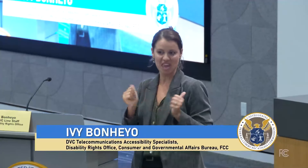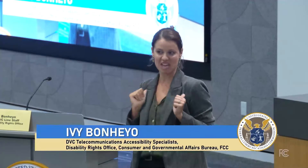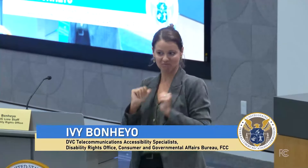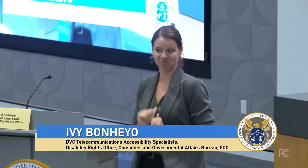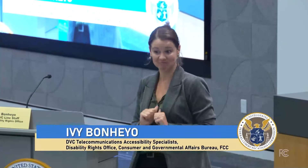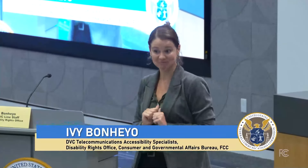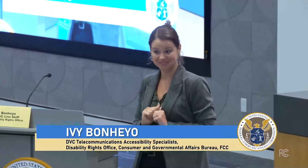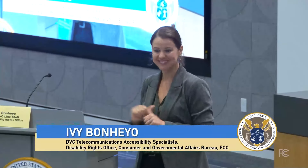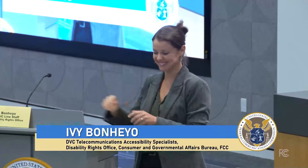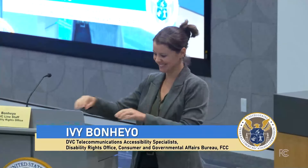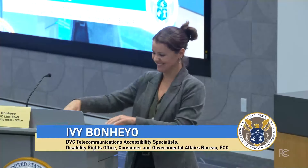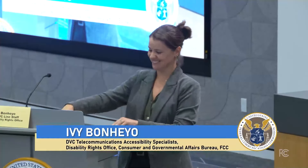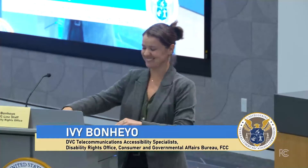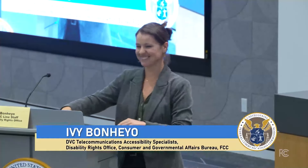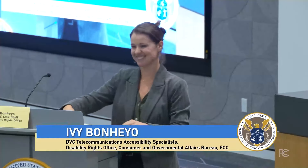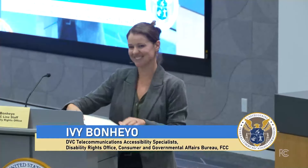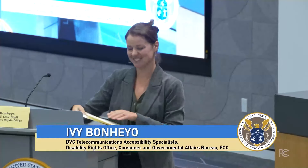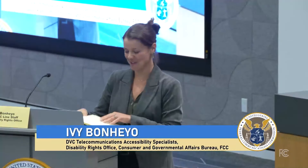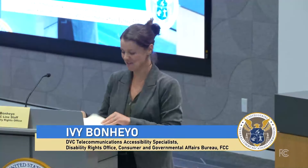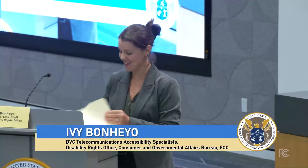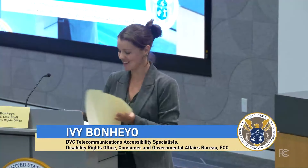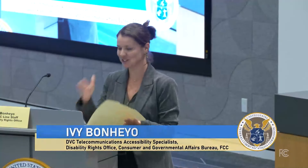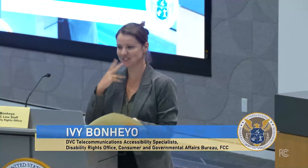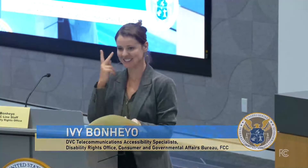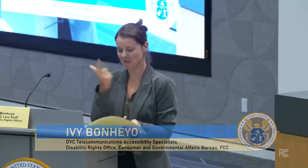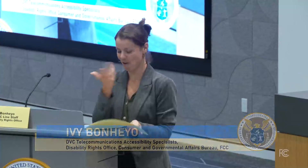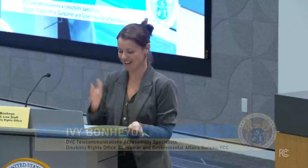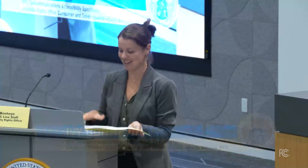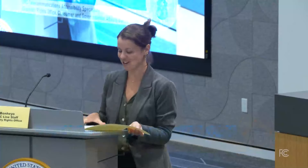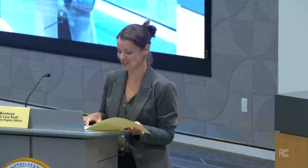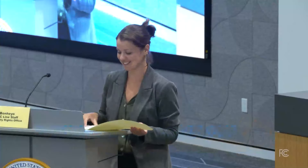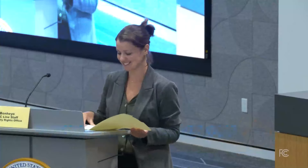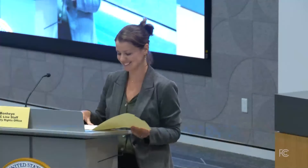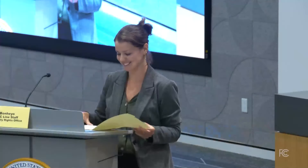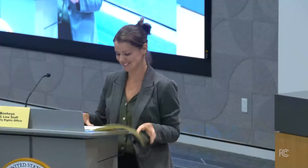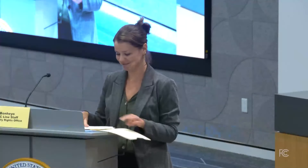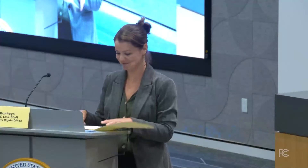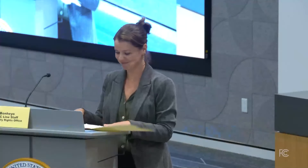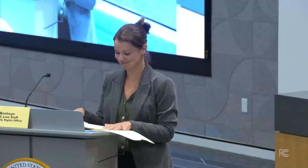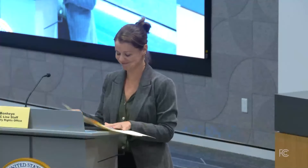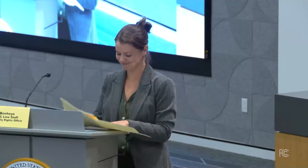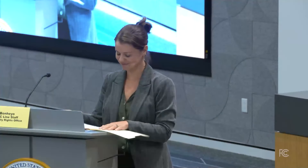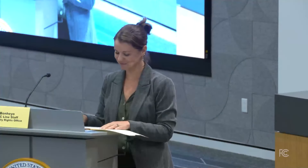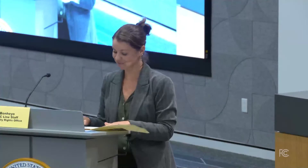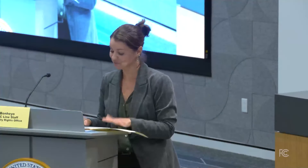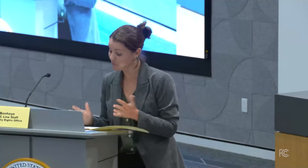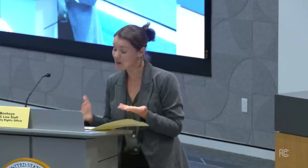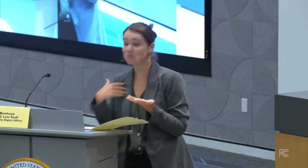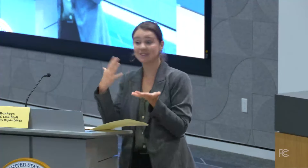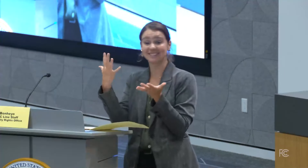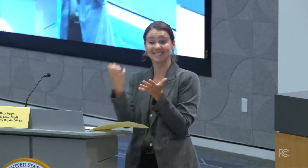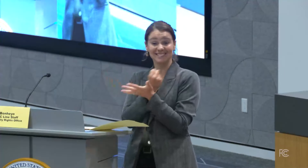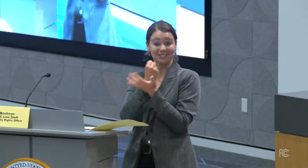I'M NOT EVEN CLOSE TO THAT I AM IVY BONHEYO I WORK IN THE FCC. I WILL HIT THREE YEARS THIS OCTOBER I BELIEVE. PRETTY SOON.